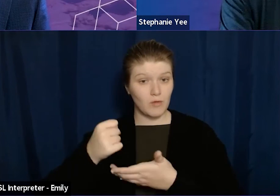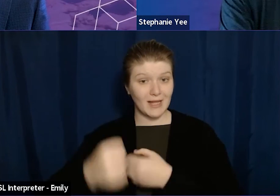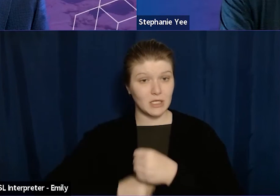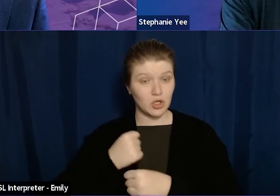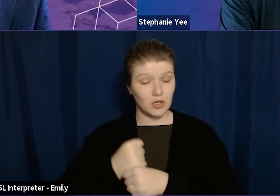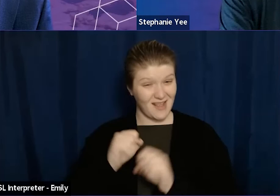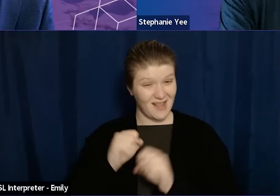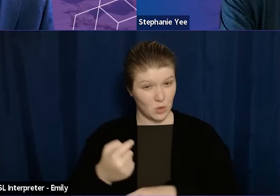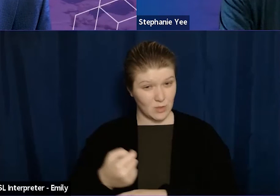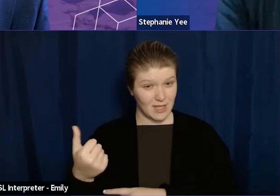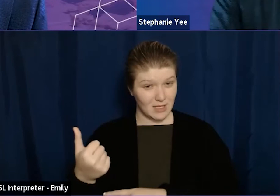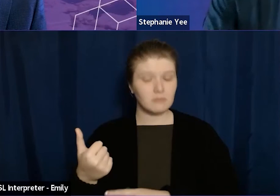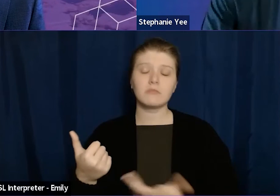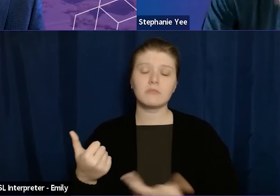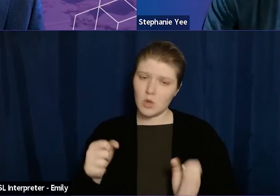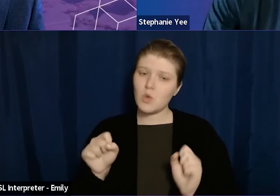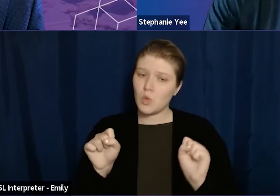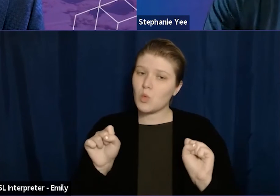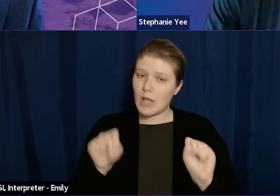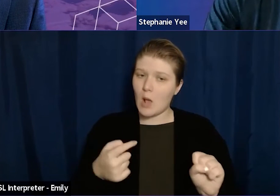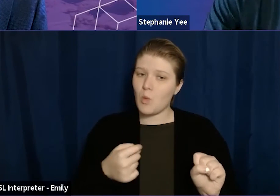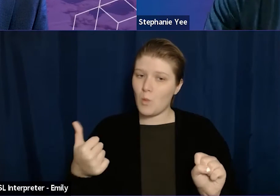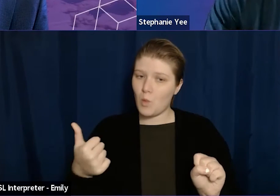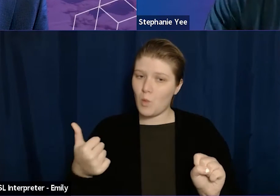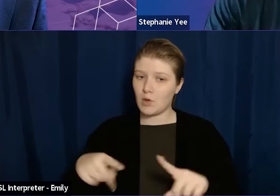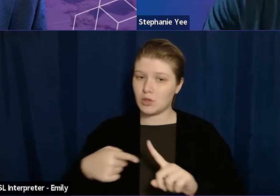You can remove somebody from the budget. Stephanie, do you want to talk about that?